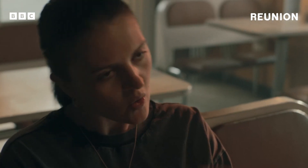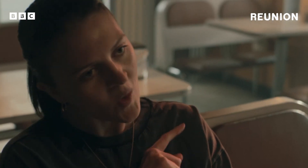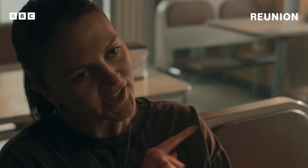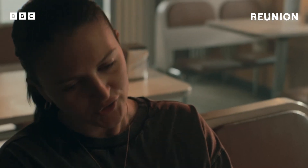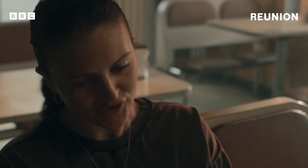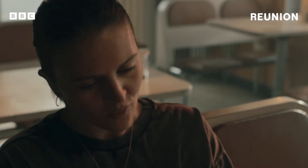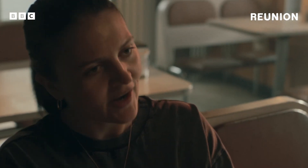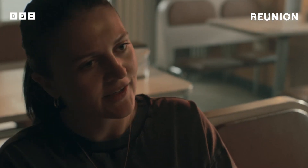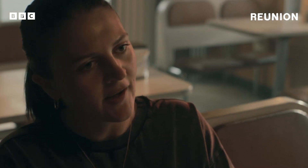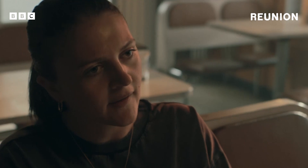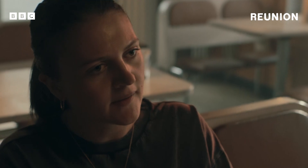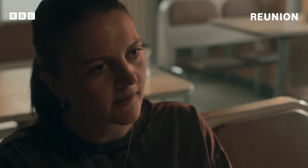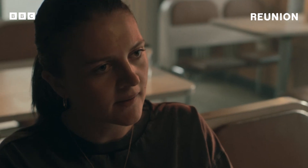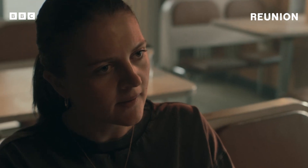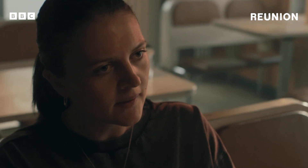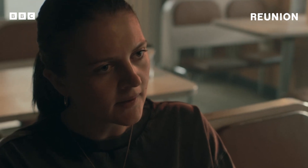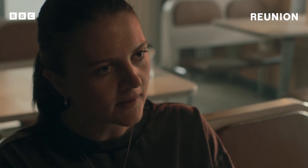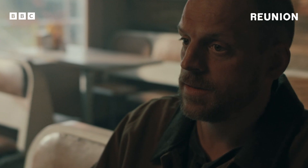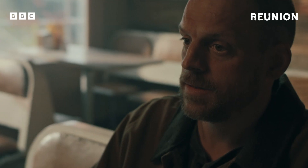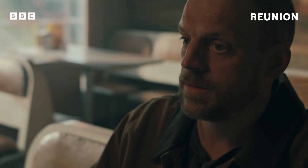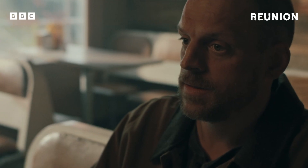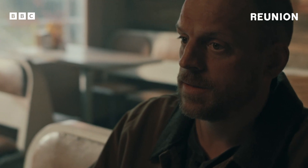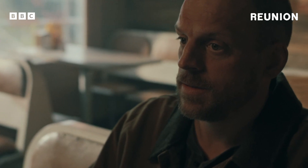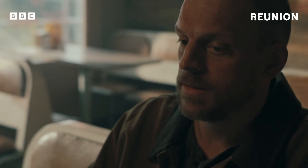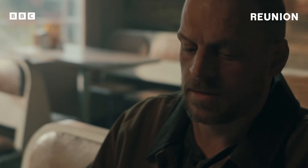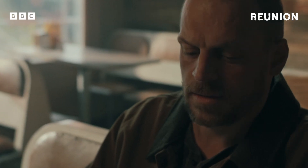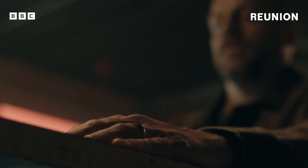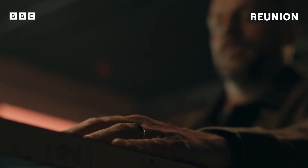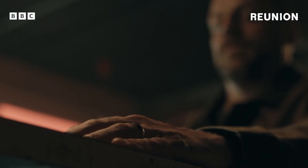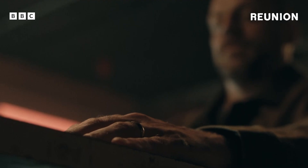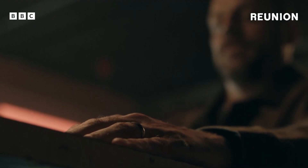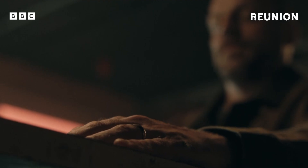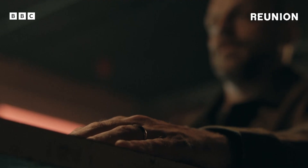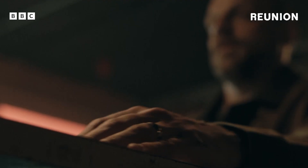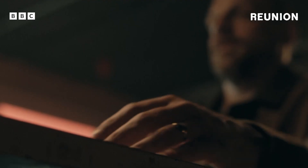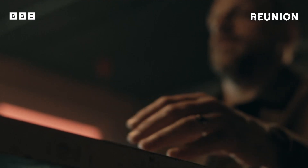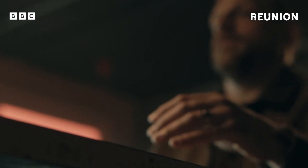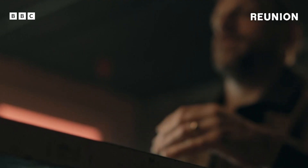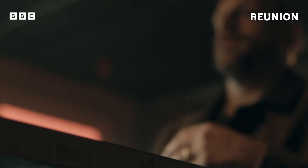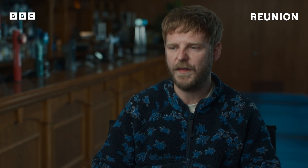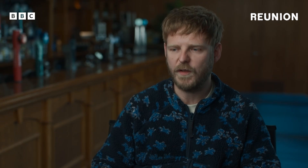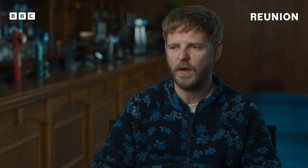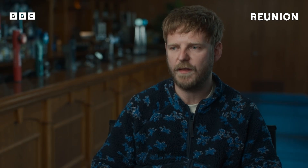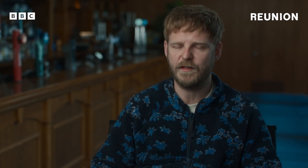Why are you still wearing that? I love that Reunion's an inclusive production, and I think it's one of the things